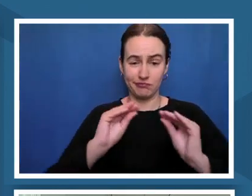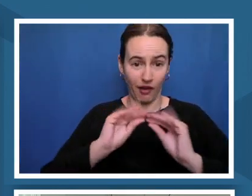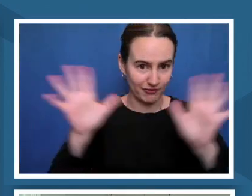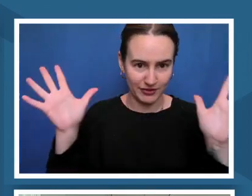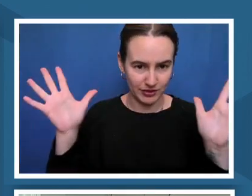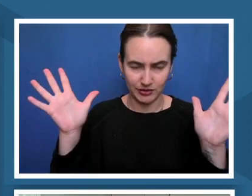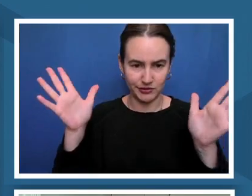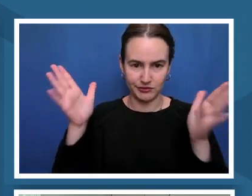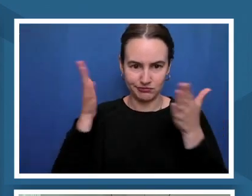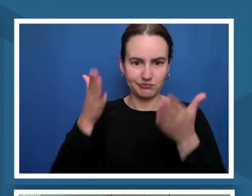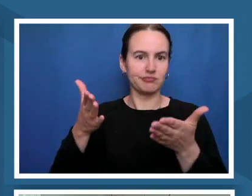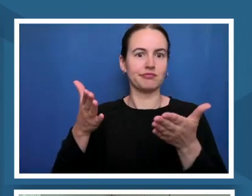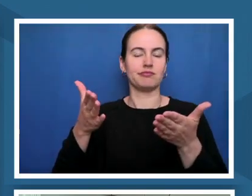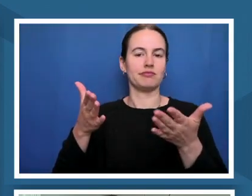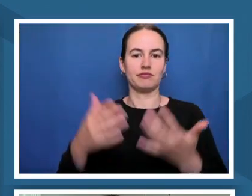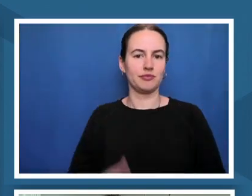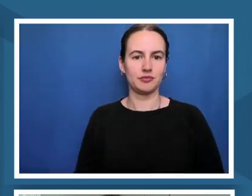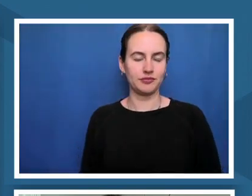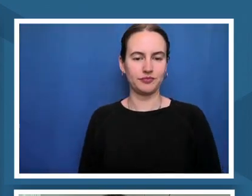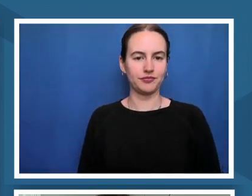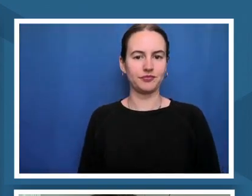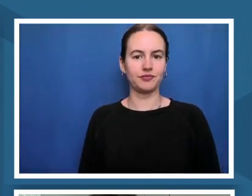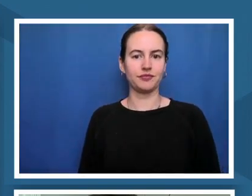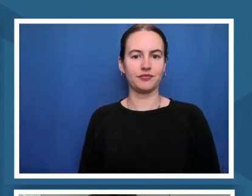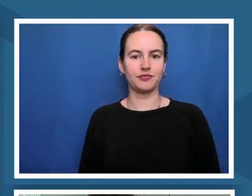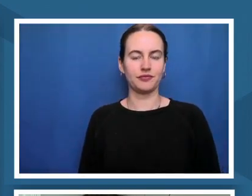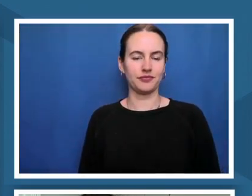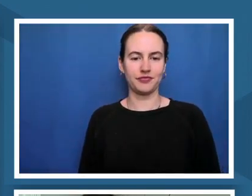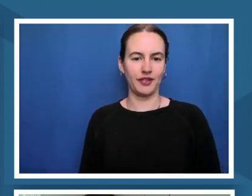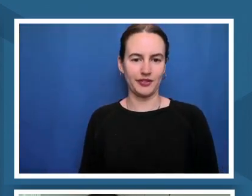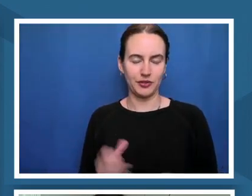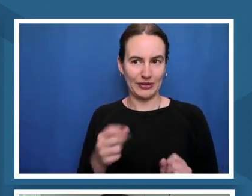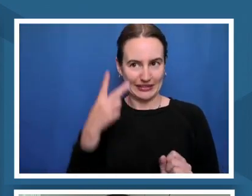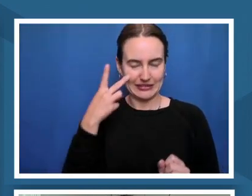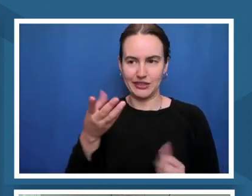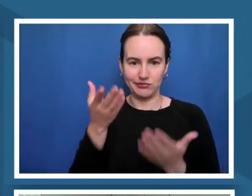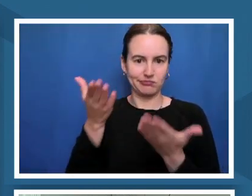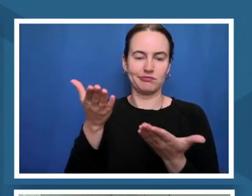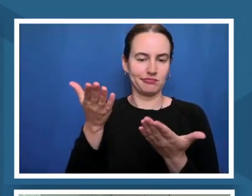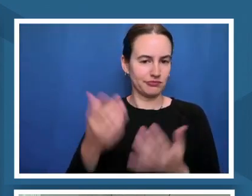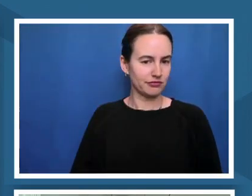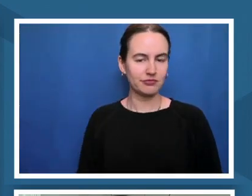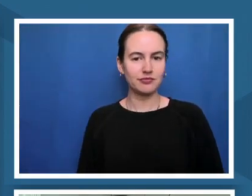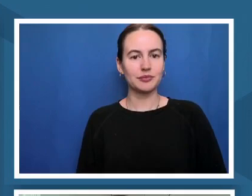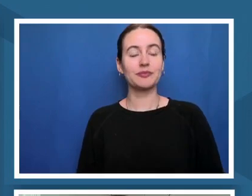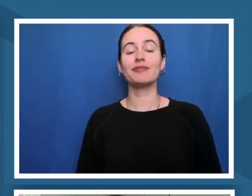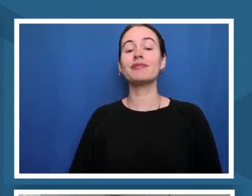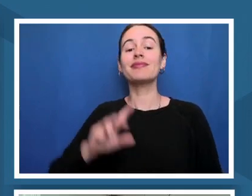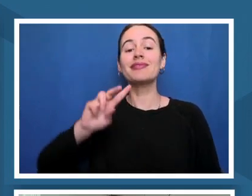the really what people might label as obvious things